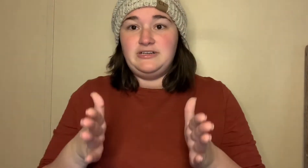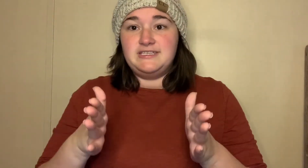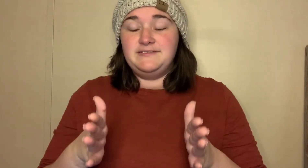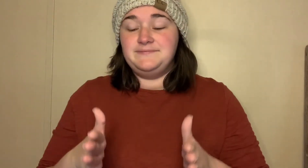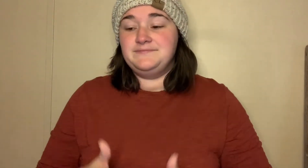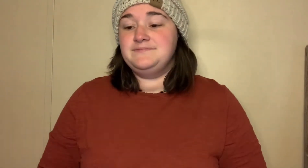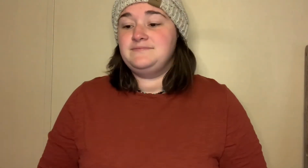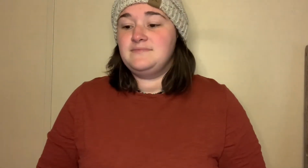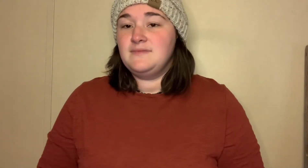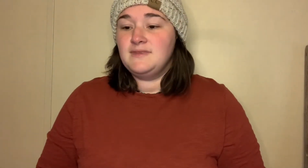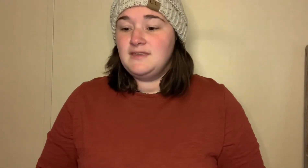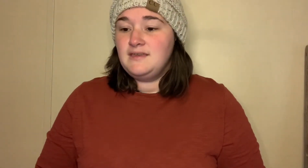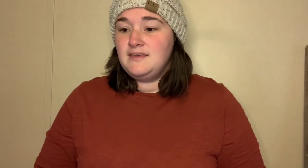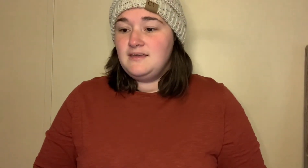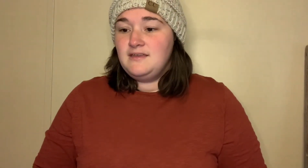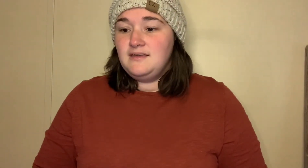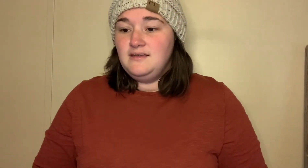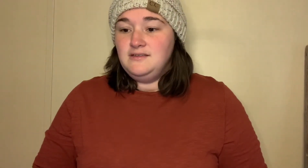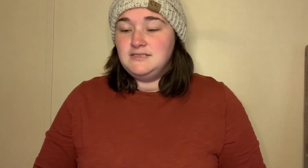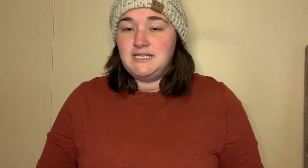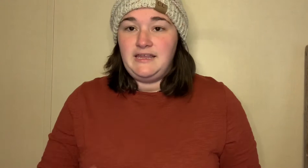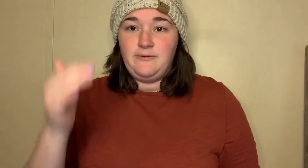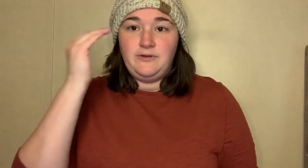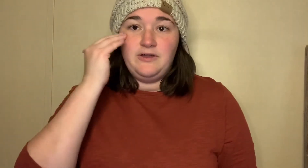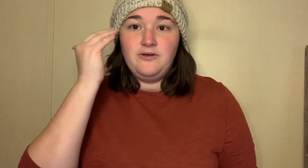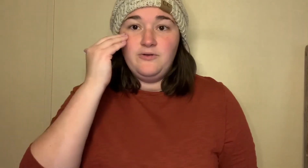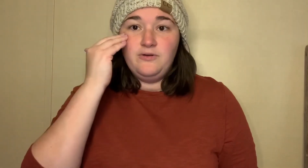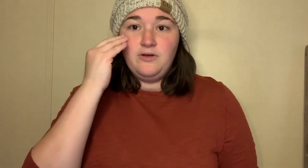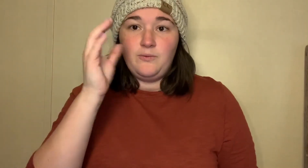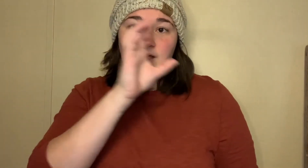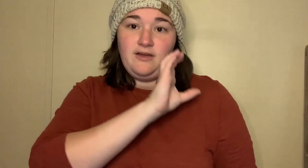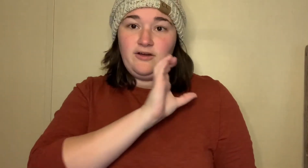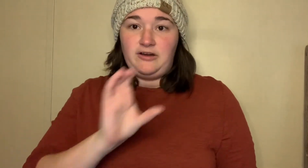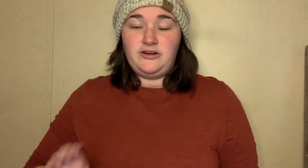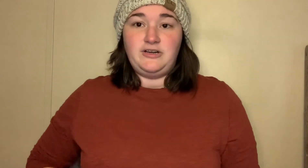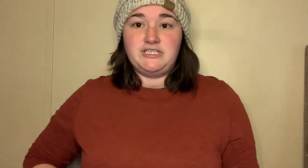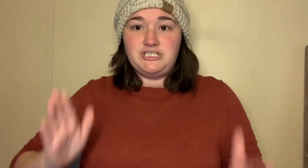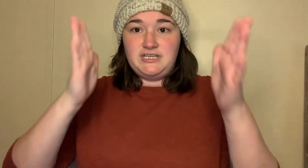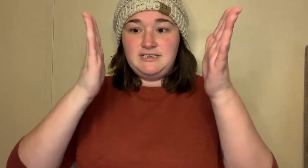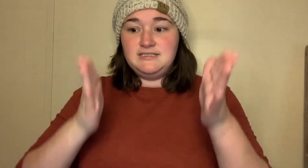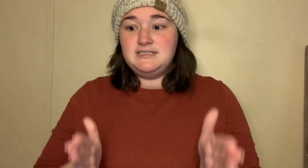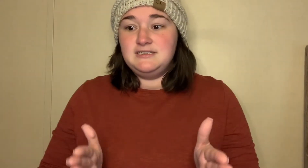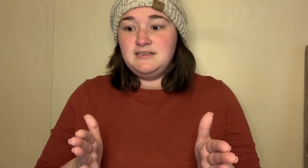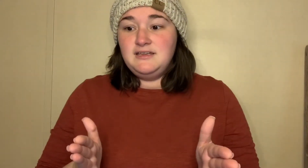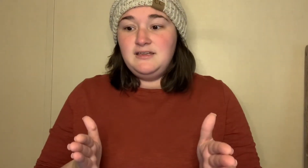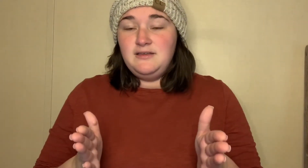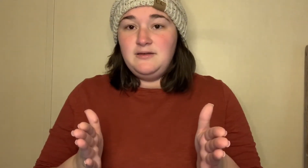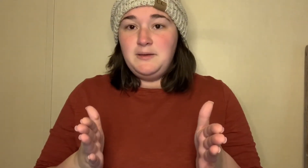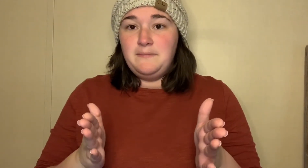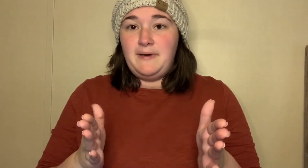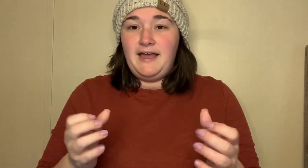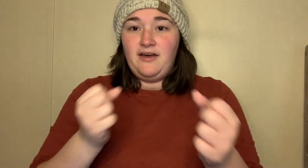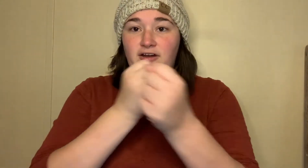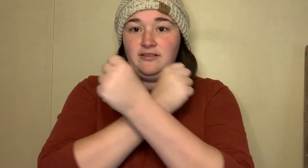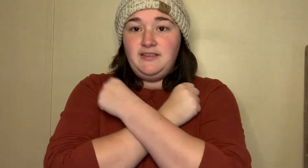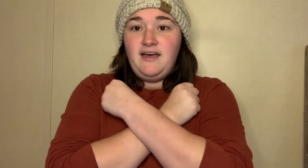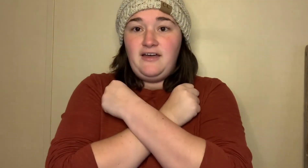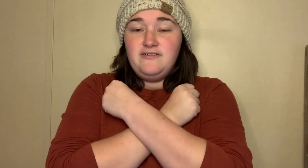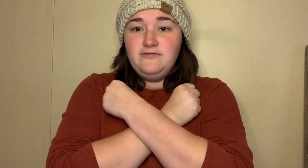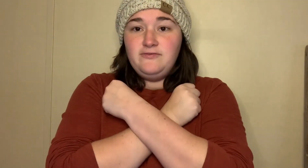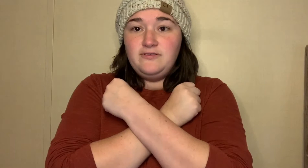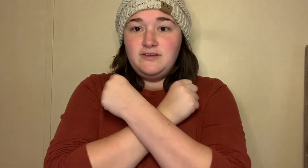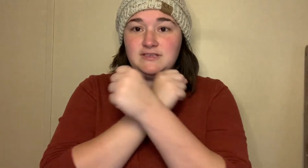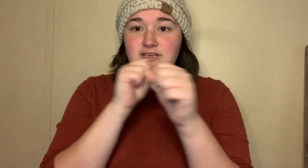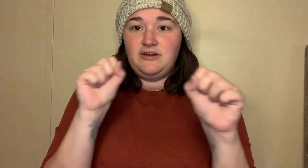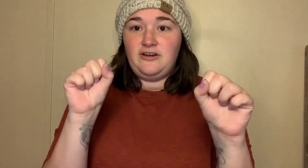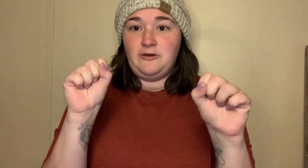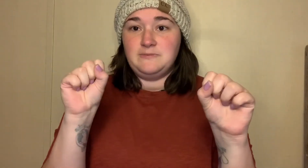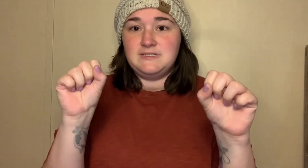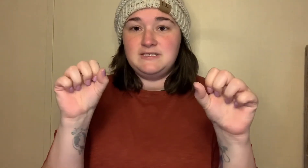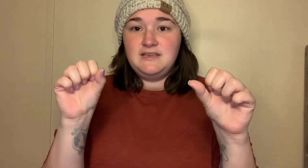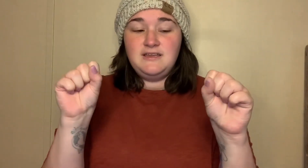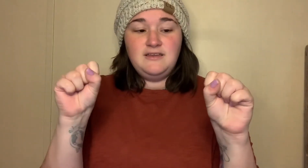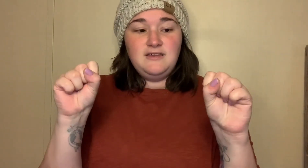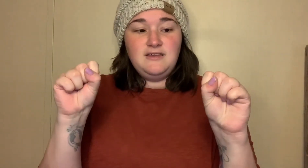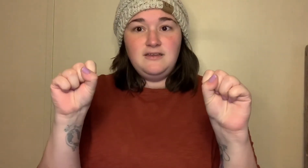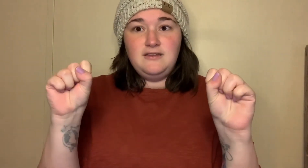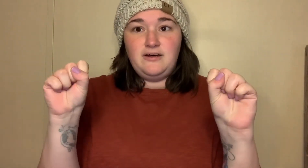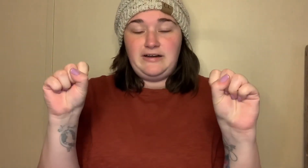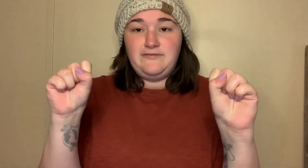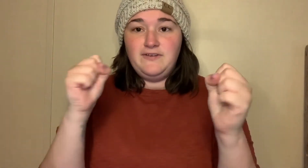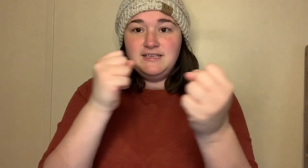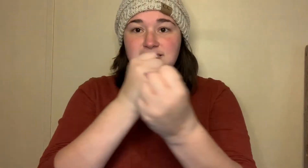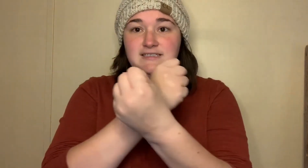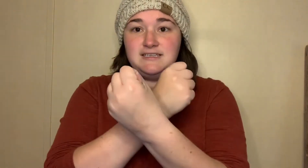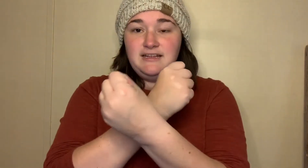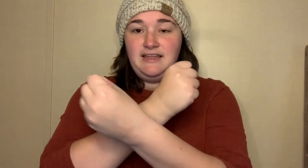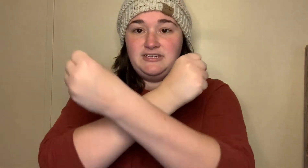so they will know we are christians by our love so your arms are in fists and they just